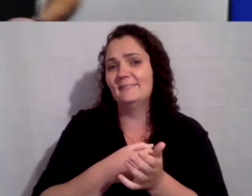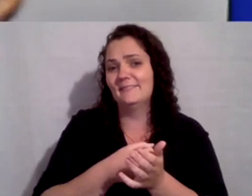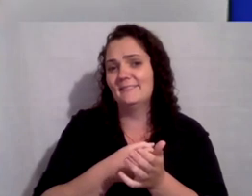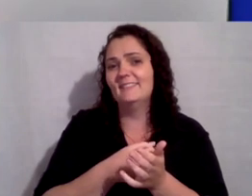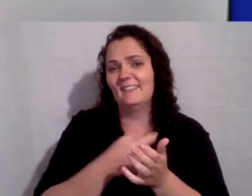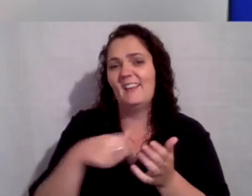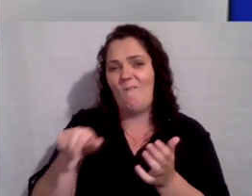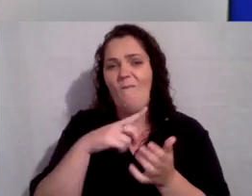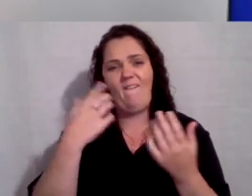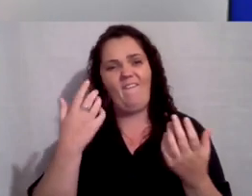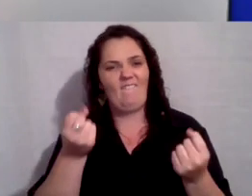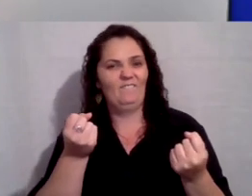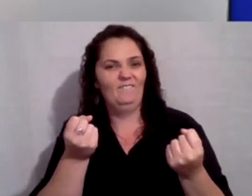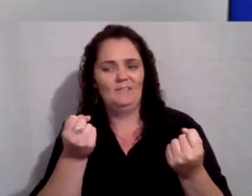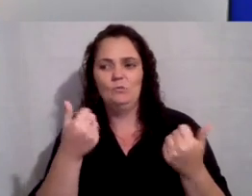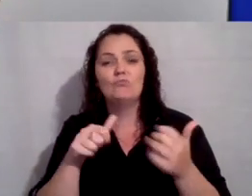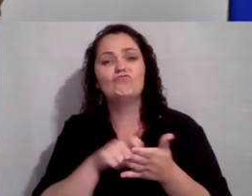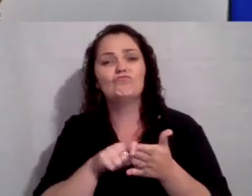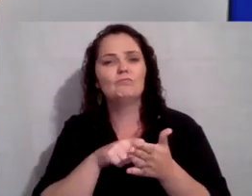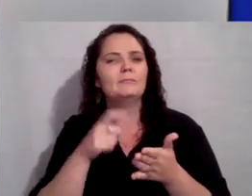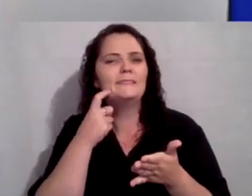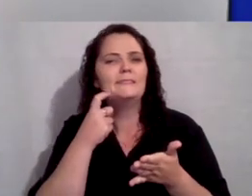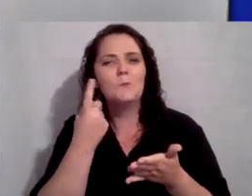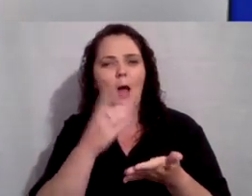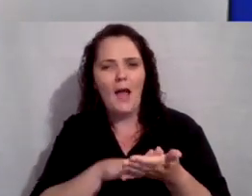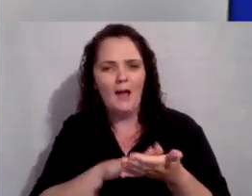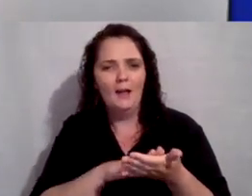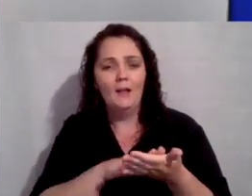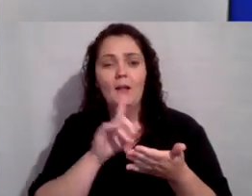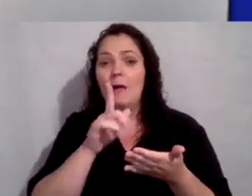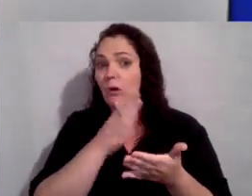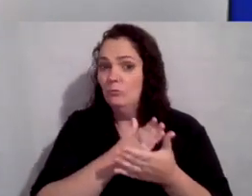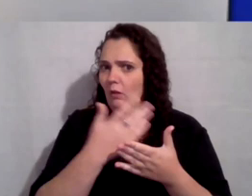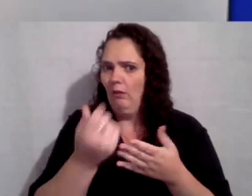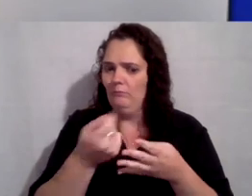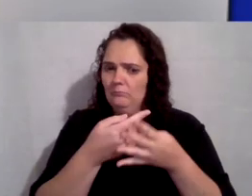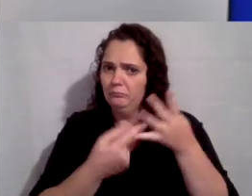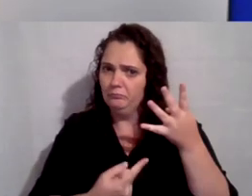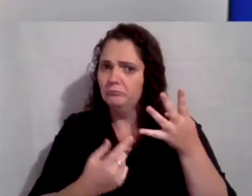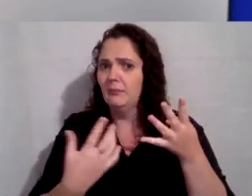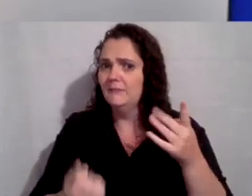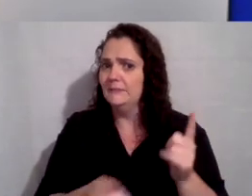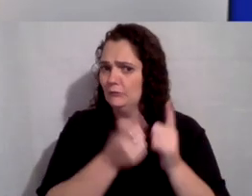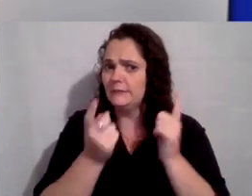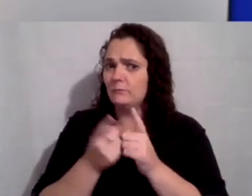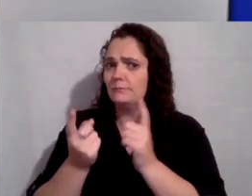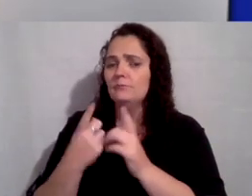type all of you have if you just grabbed an eraser to use tonight. But there's a few other types of eraser The other most common eraser that